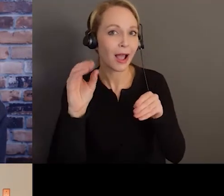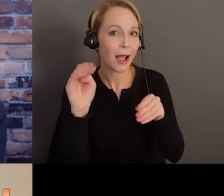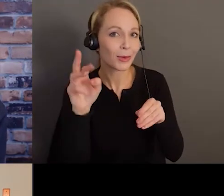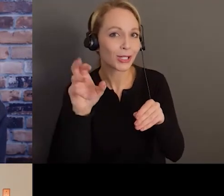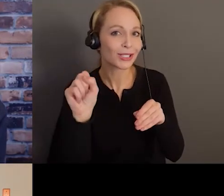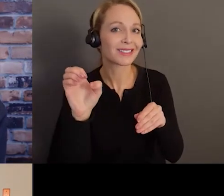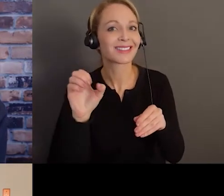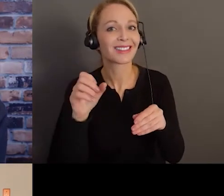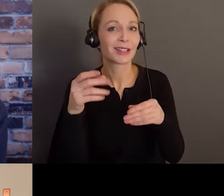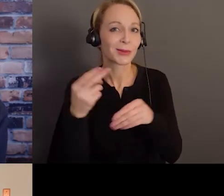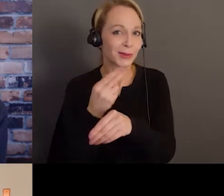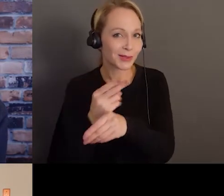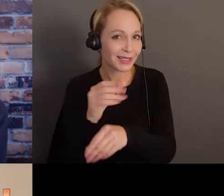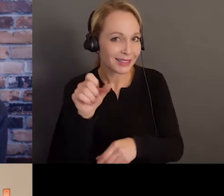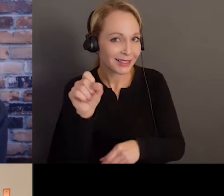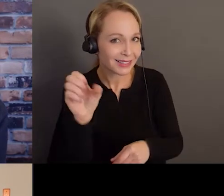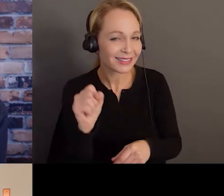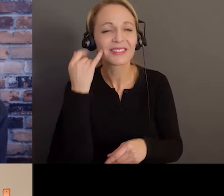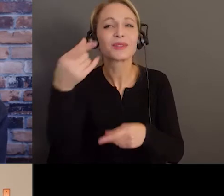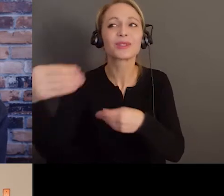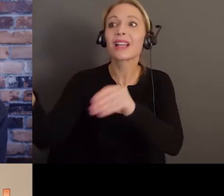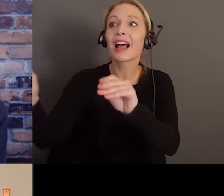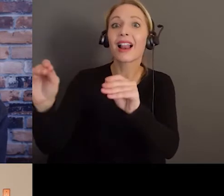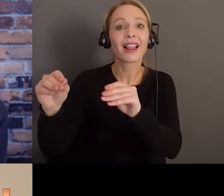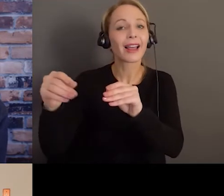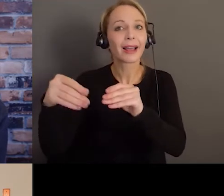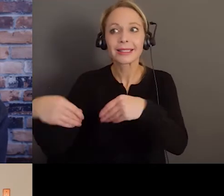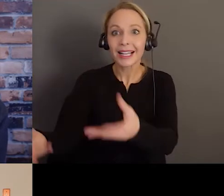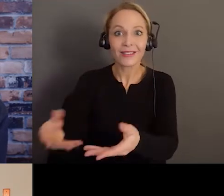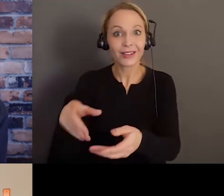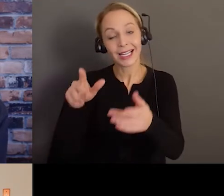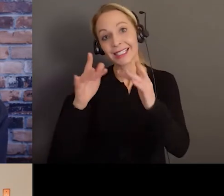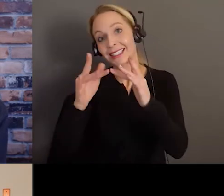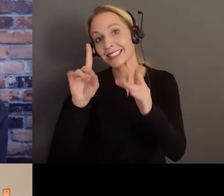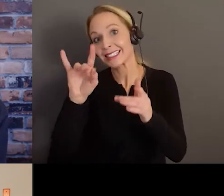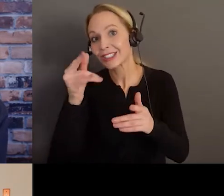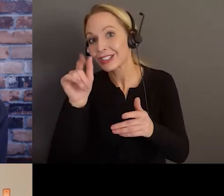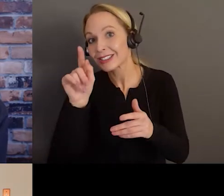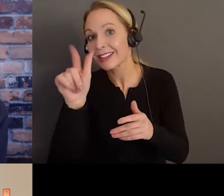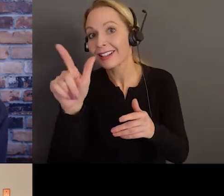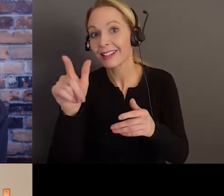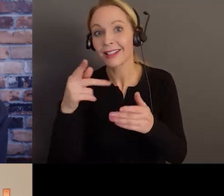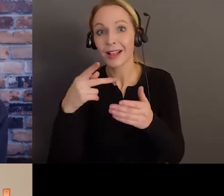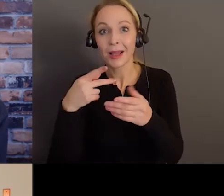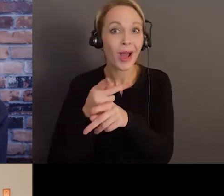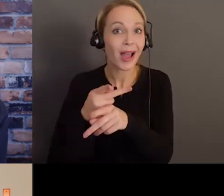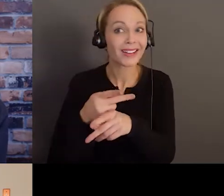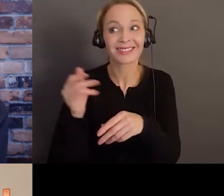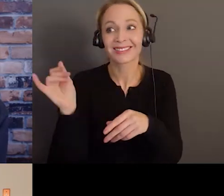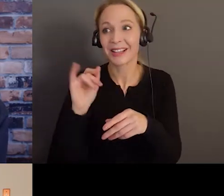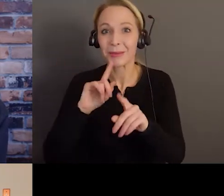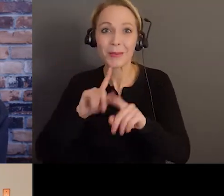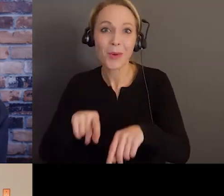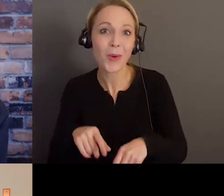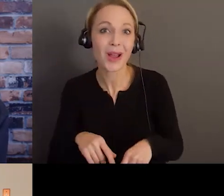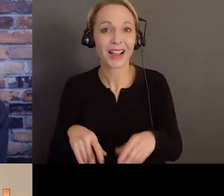IF YOU ARE SELLING AND DELIVERING DIGITAL PRODUCTS SUCH AS REPORTS AND VIDEOS.